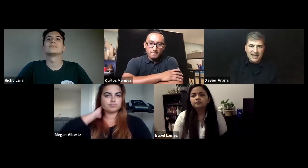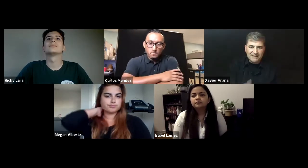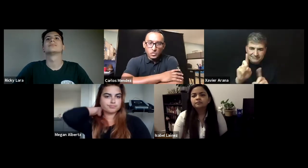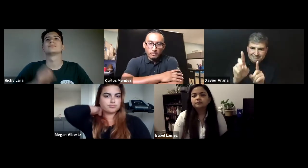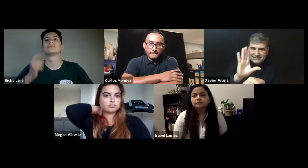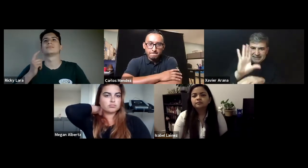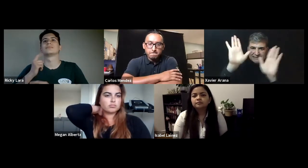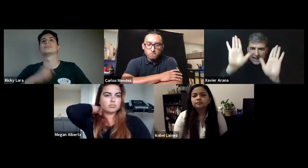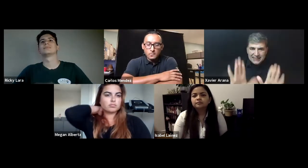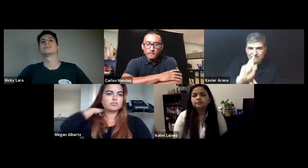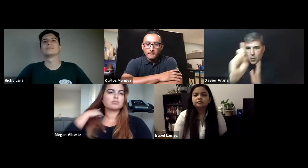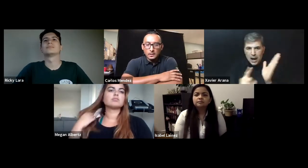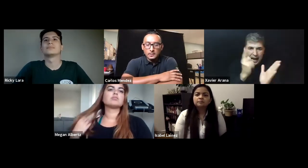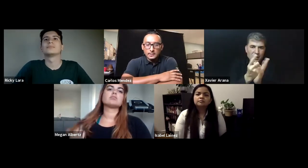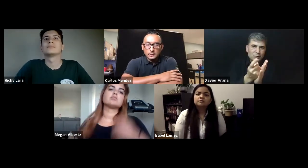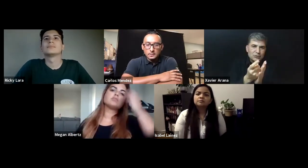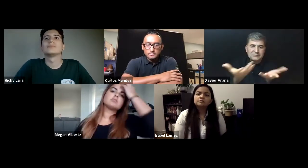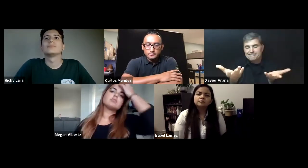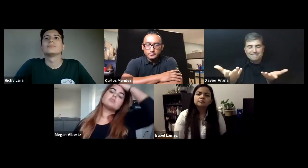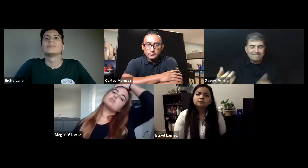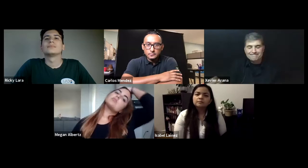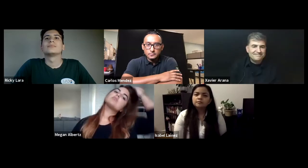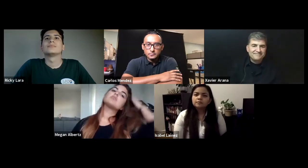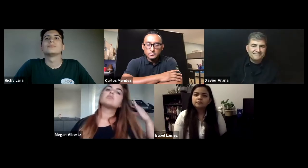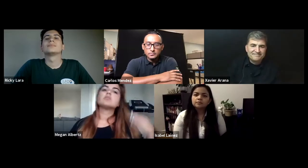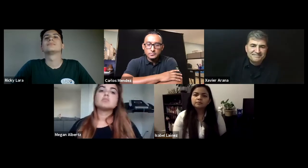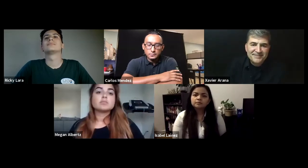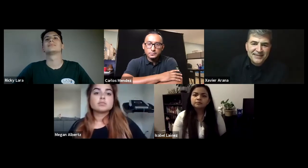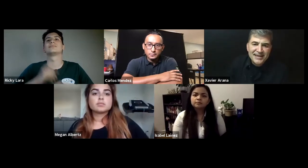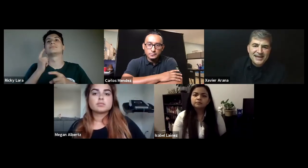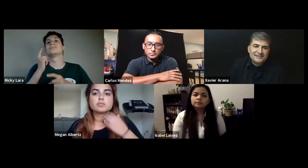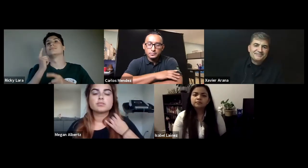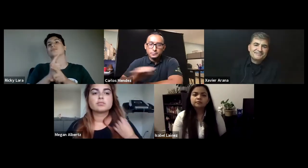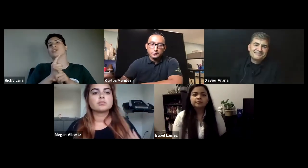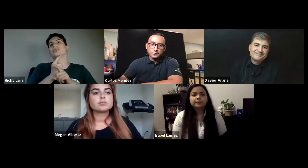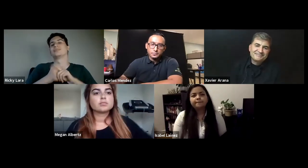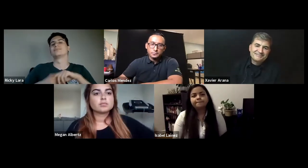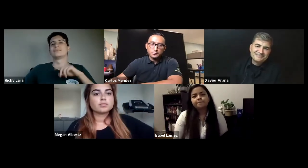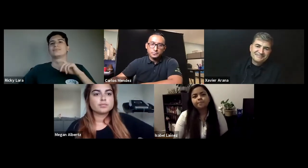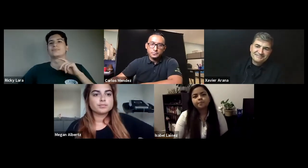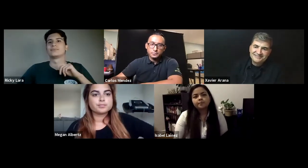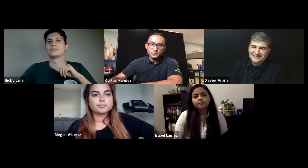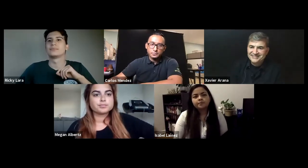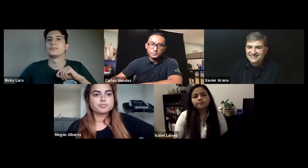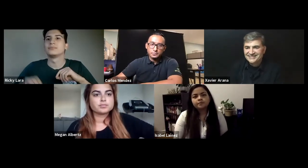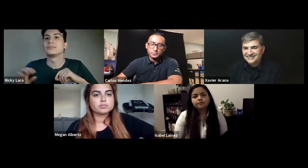it's for English and not Spanish, and so, you know, I just don't bother with it anymore.